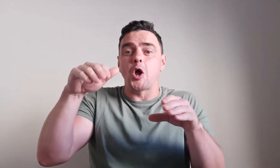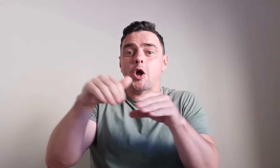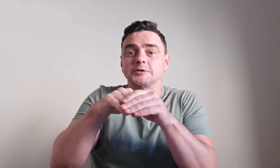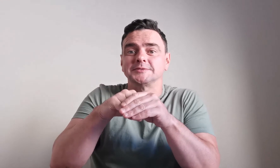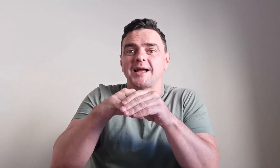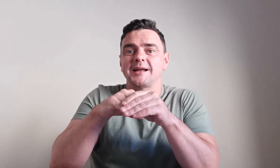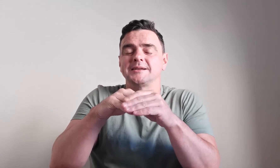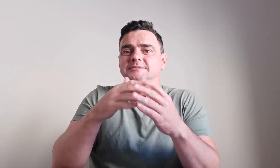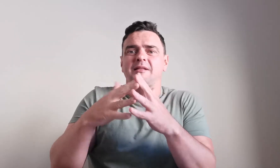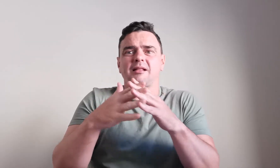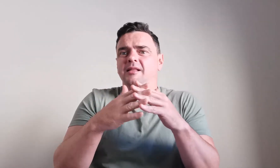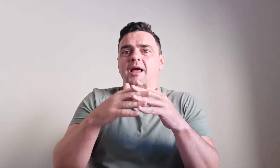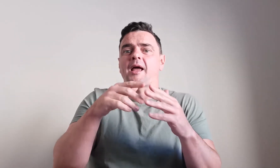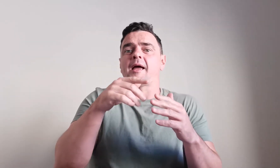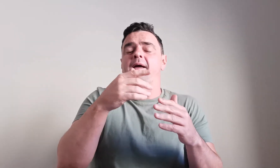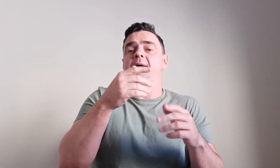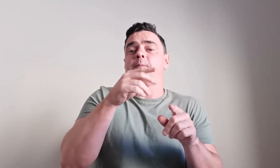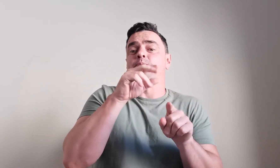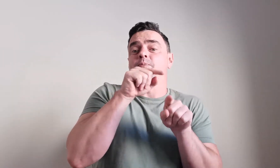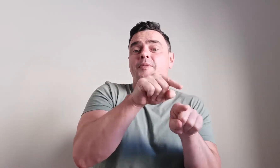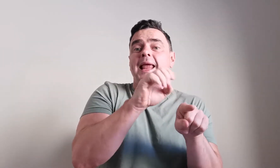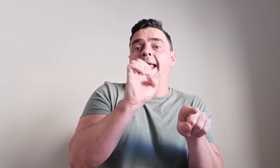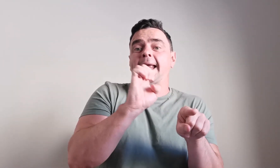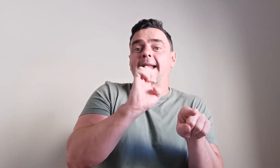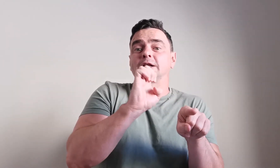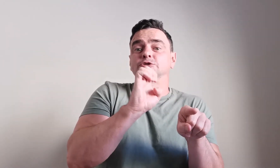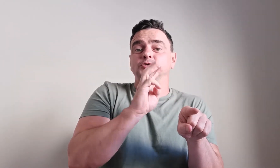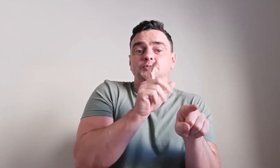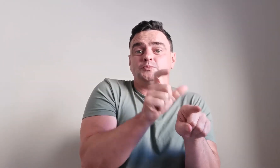mathematical context. Confusion arose because English words are